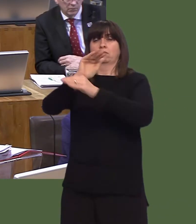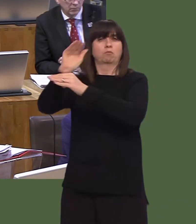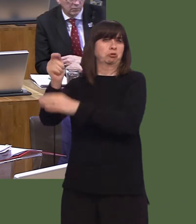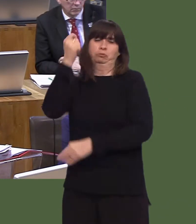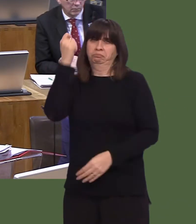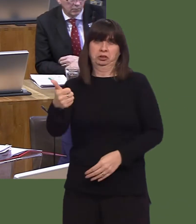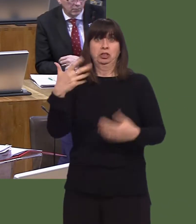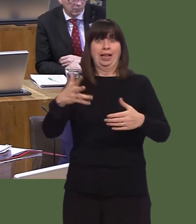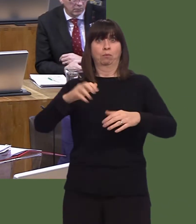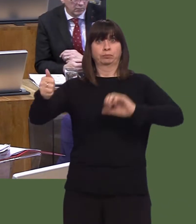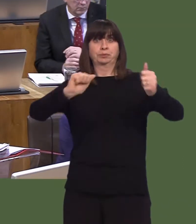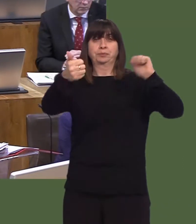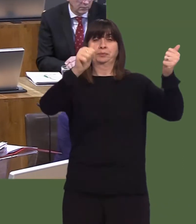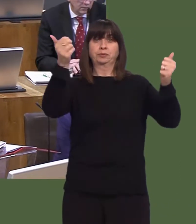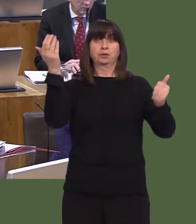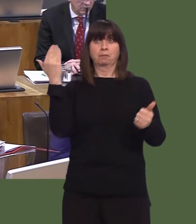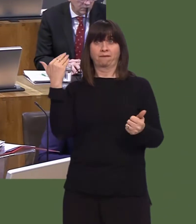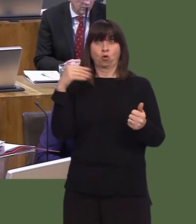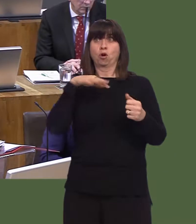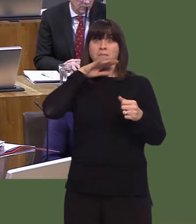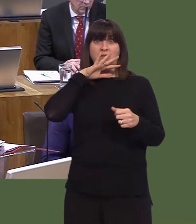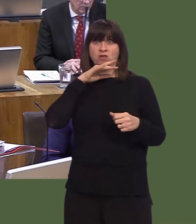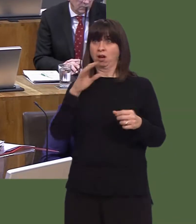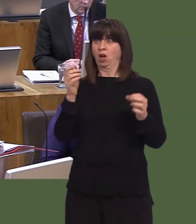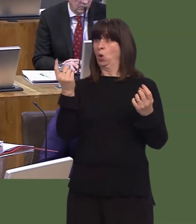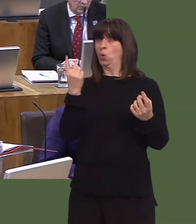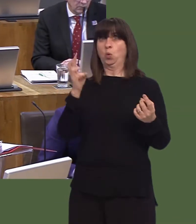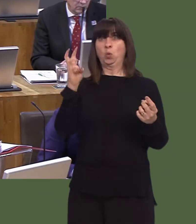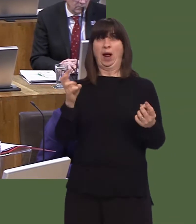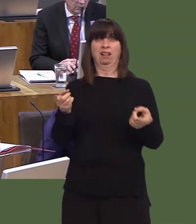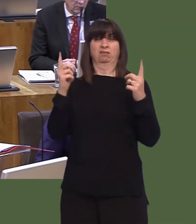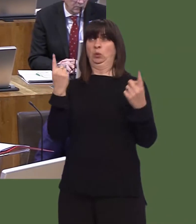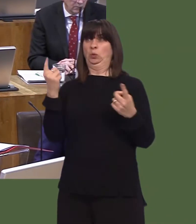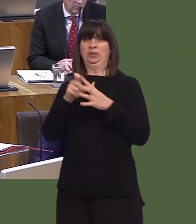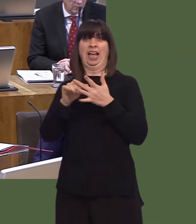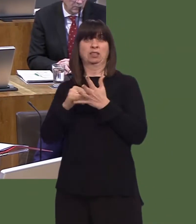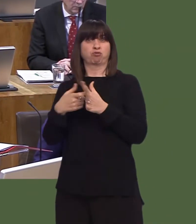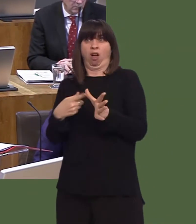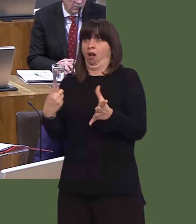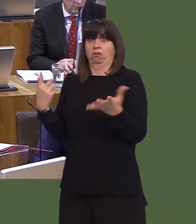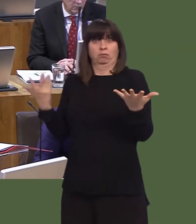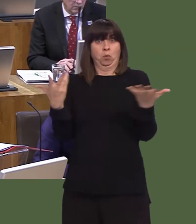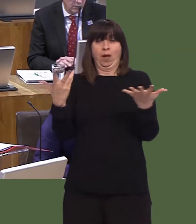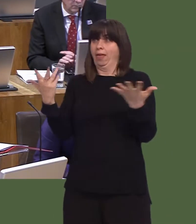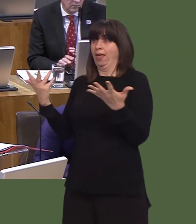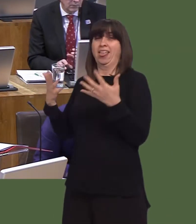We had no real link with the diaspora in the US, we had no link with Washington; now we host an event on Capitol Hill every single year.